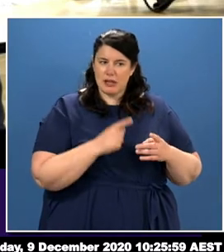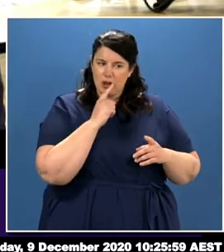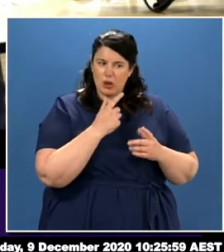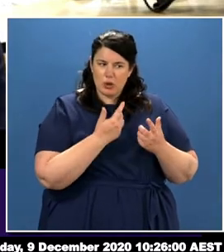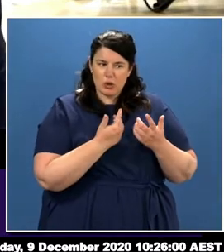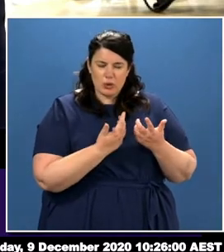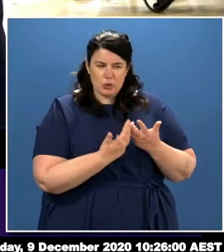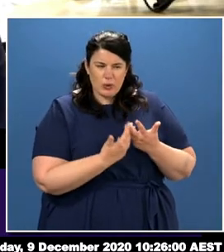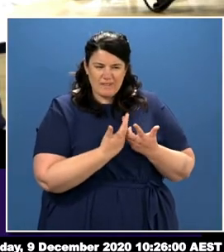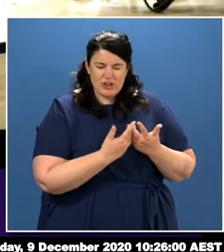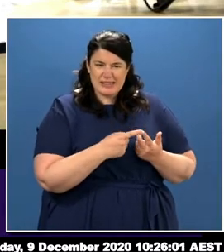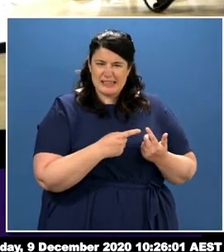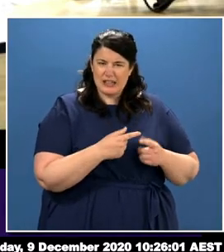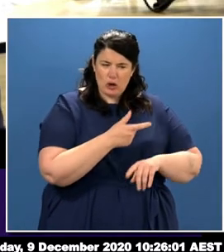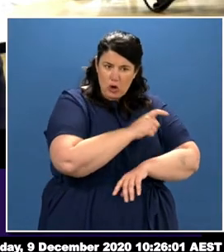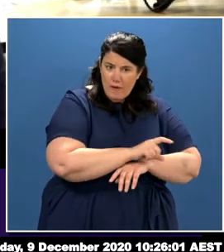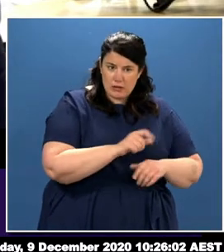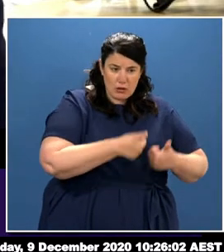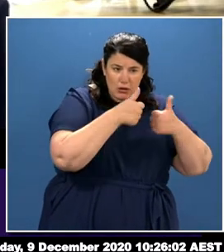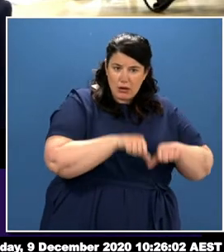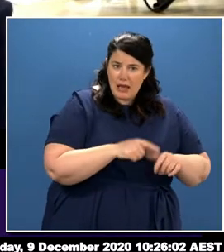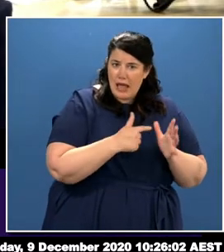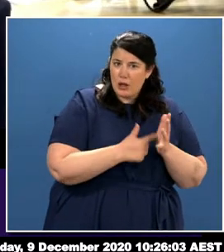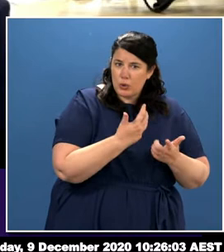Can you just explain a little bit about that?